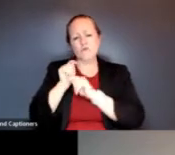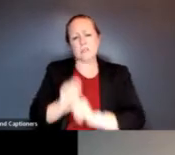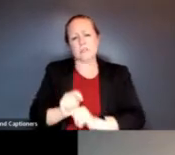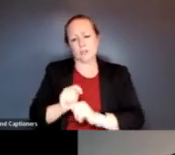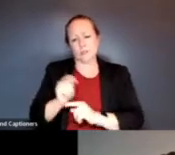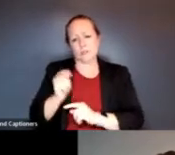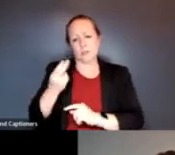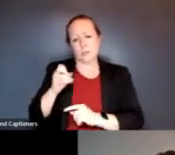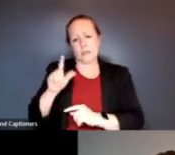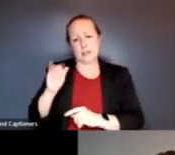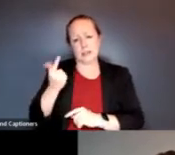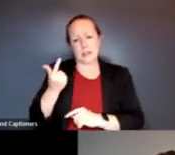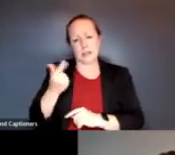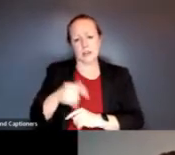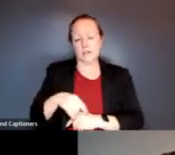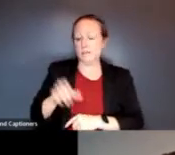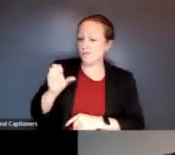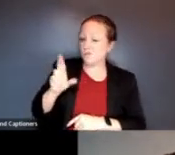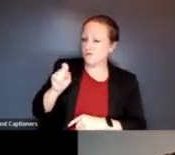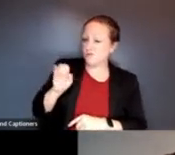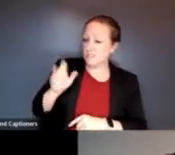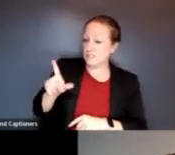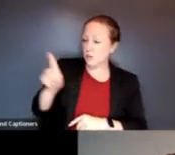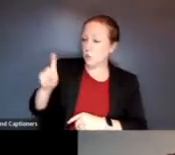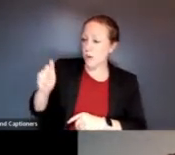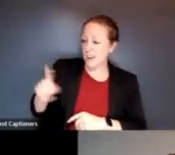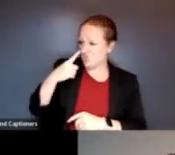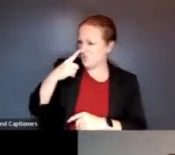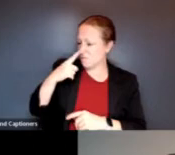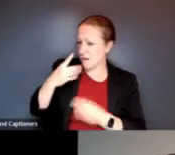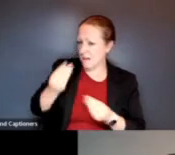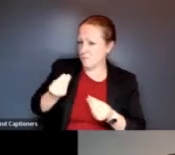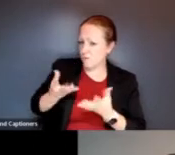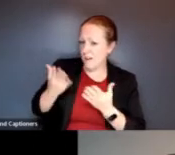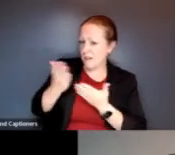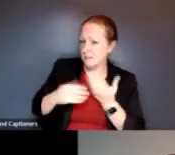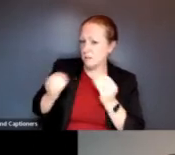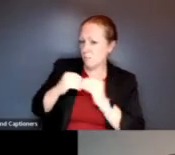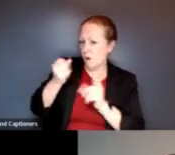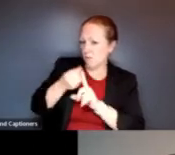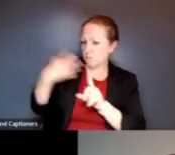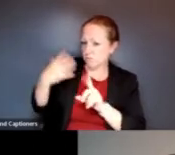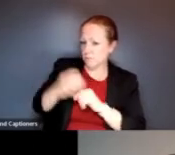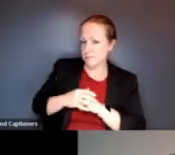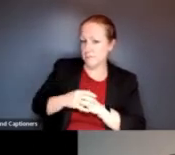Maria Crowley: Crystal, if you provide some context, that would be great. Another question, is